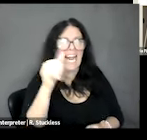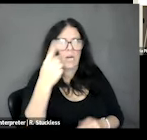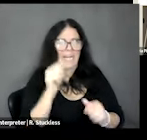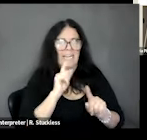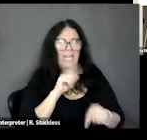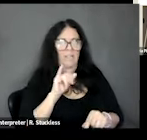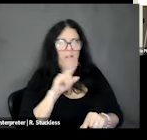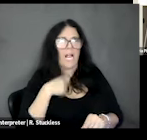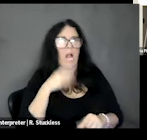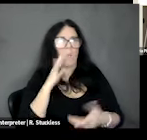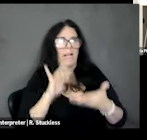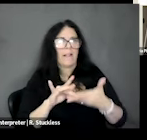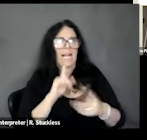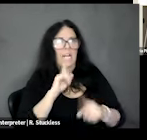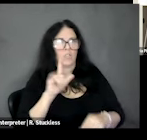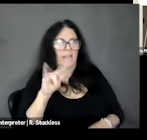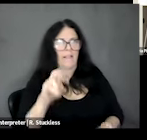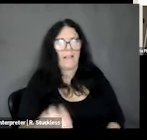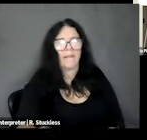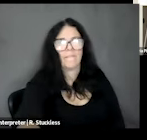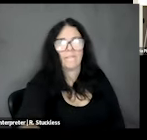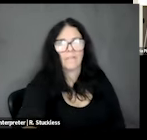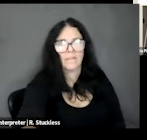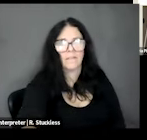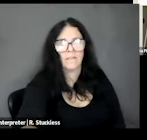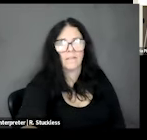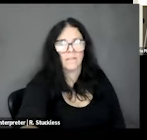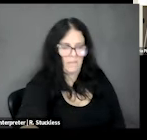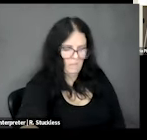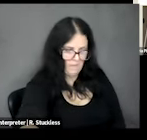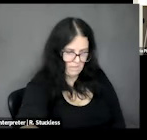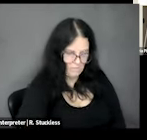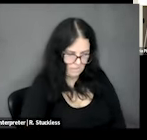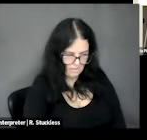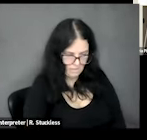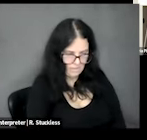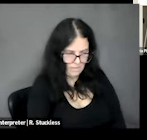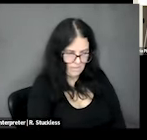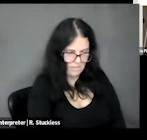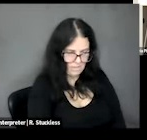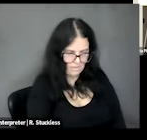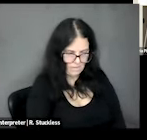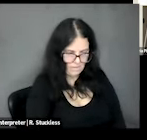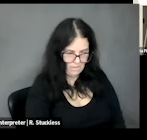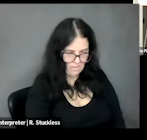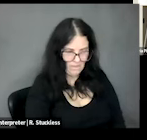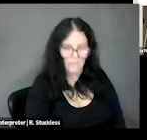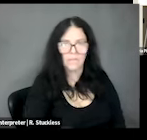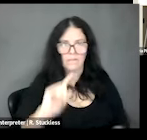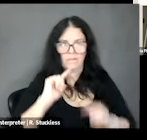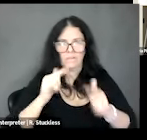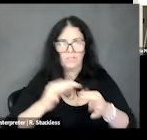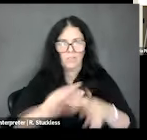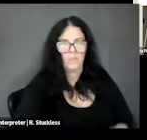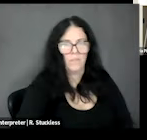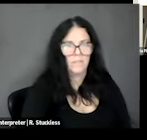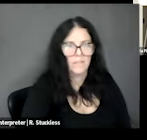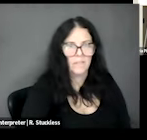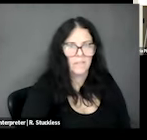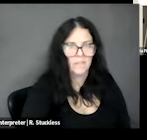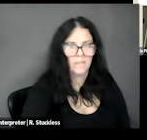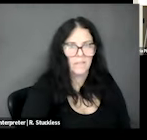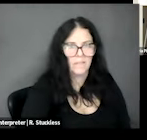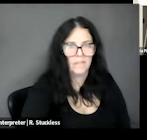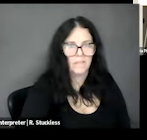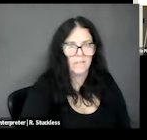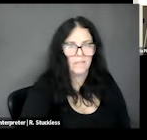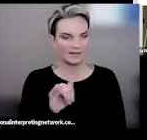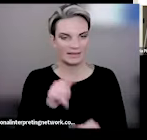live. JULIA: I'm so sorry, I still can't even see anywhere. NURIA: So, I'll just